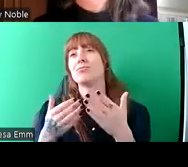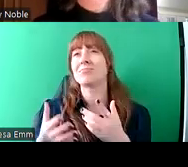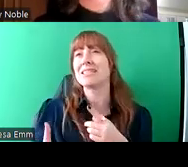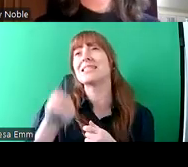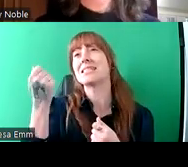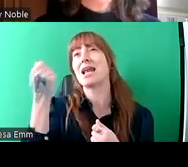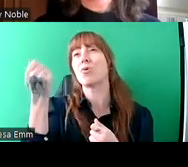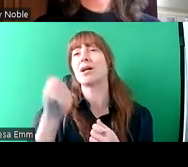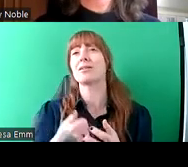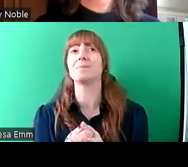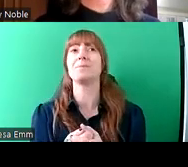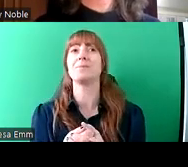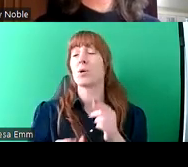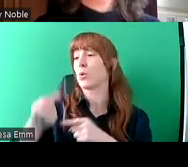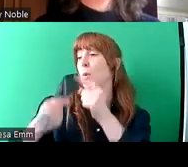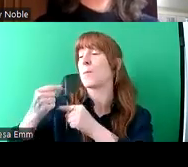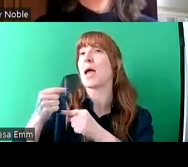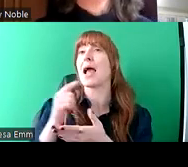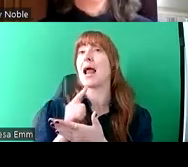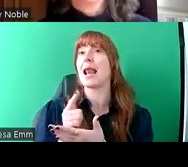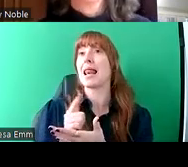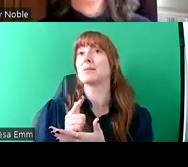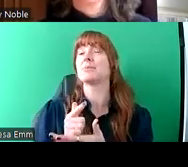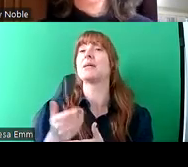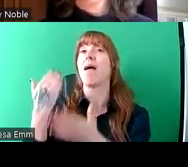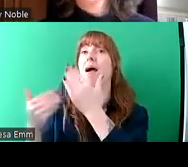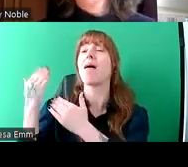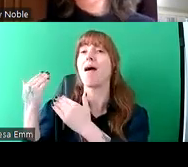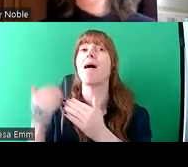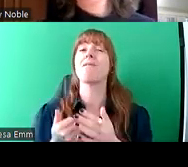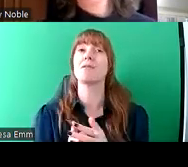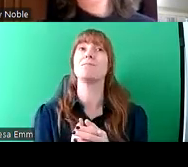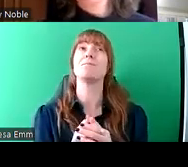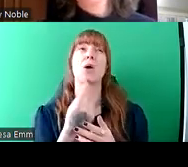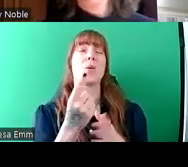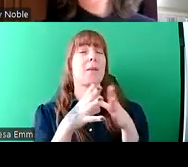Go back to the Lesbian Archive. It's really one of the biggest and most significant queer